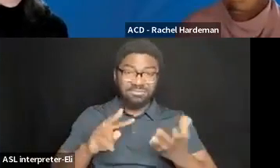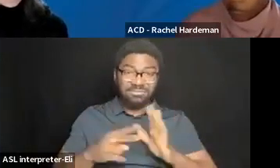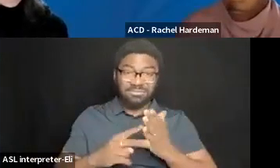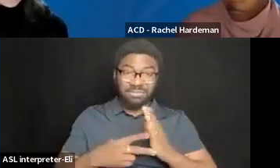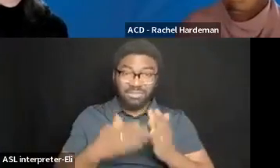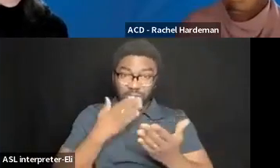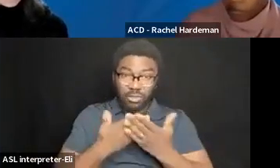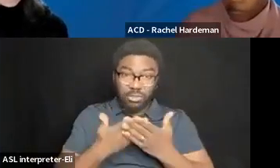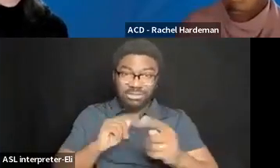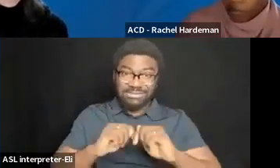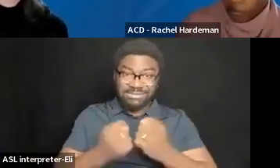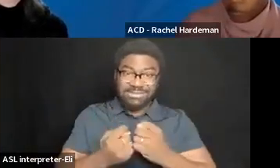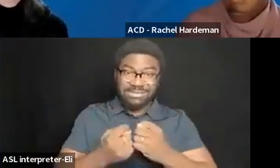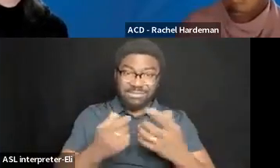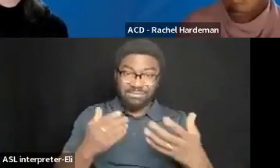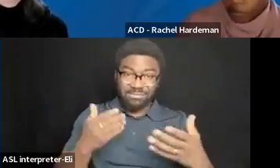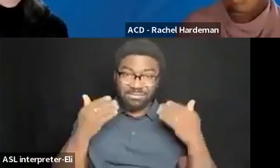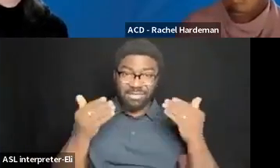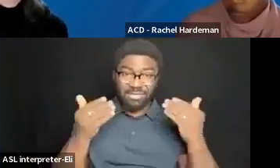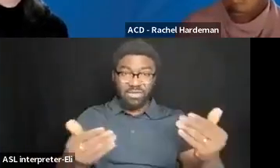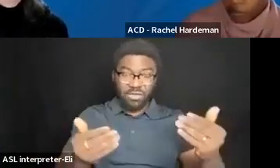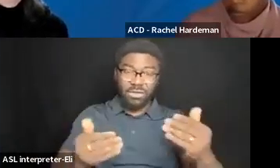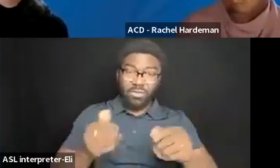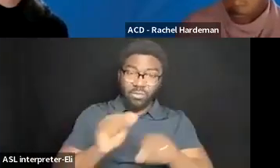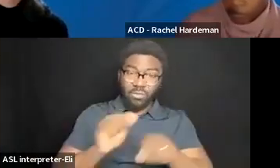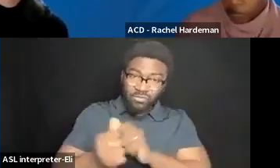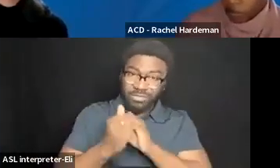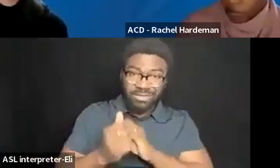which means, I think, that it's not just the org chart,